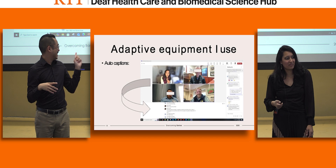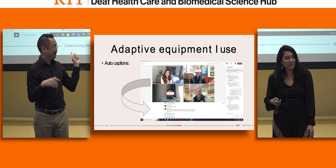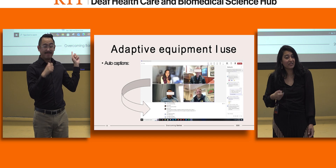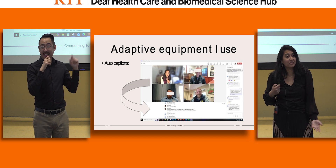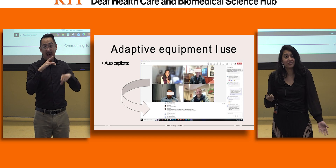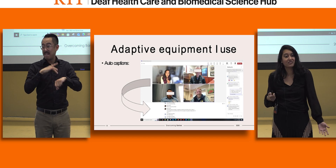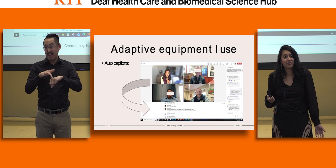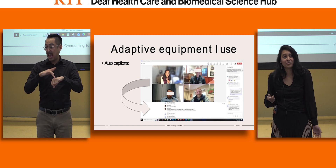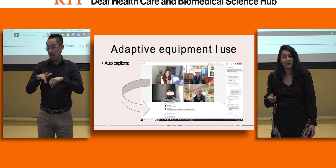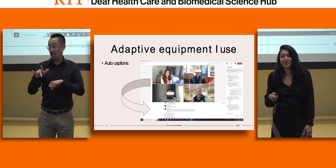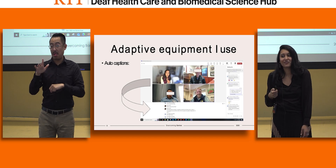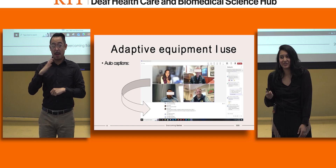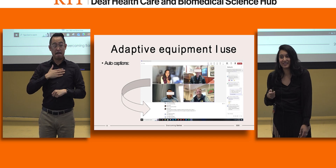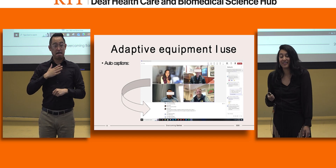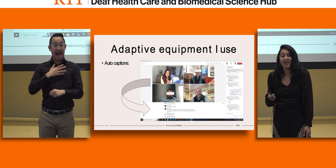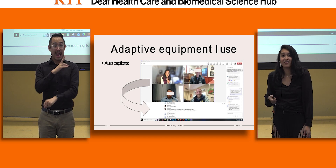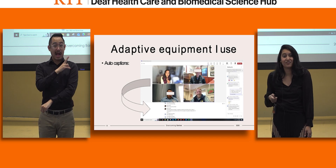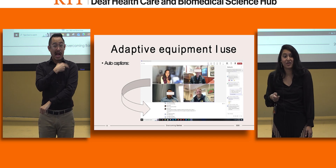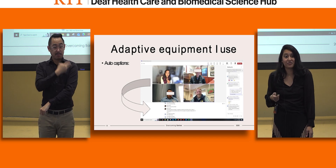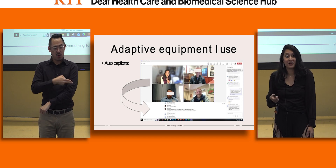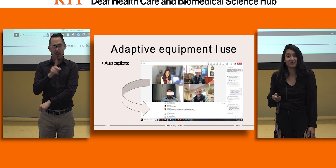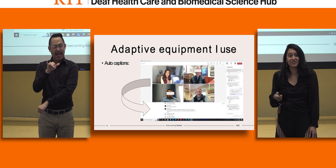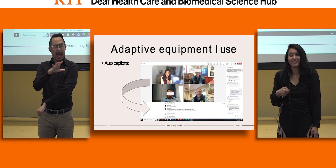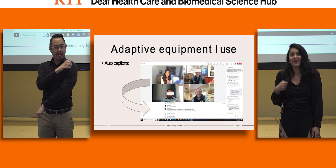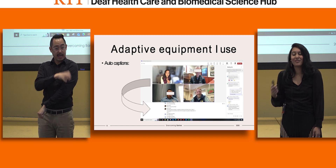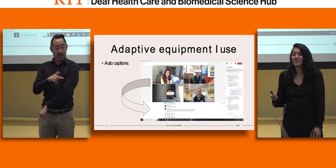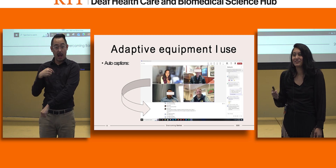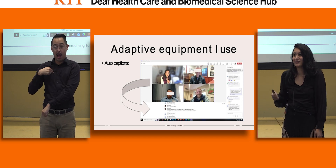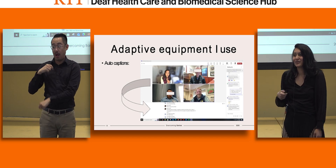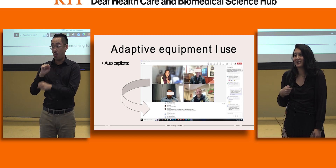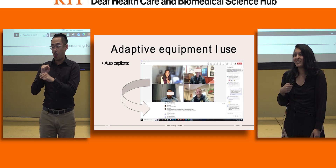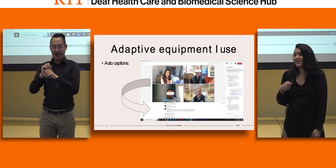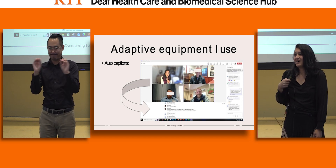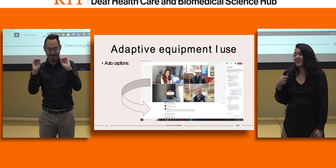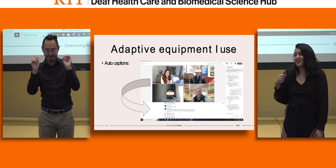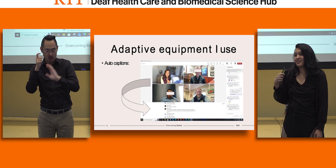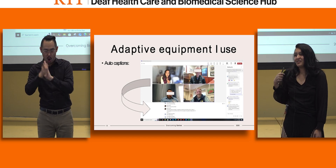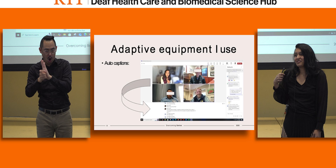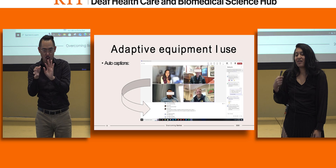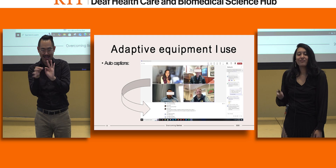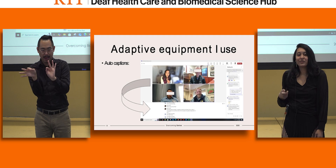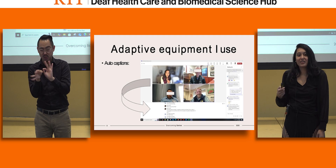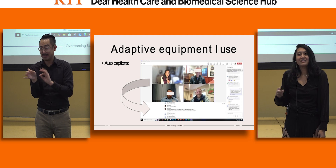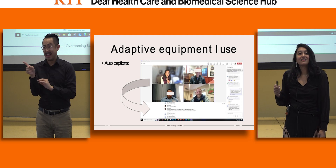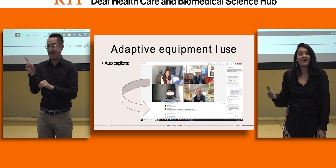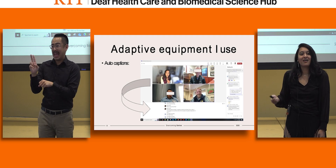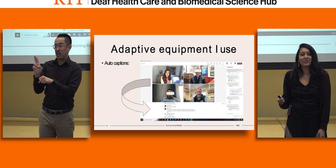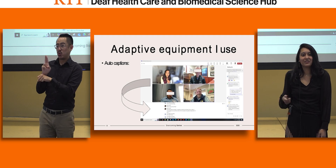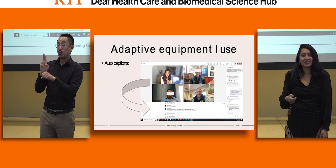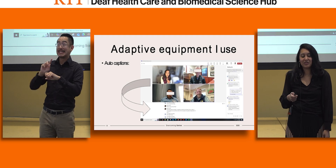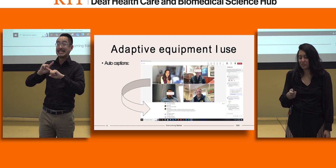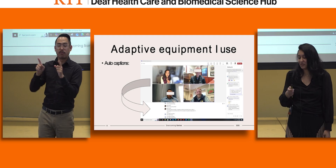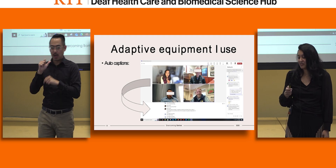and, actually, the system I was working for didn't have auto-caption. They opted for a software that didn't have it enabled.